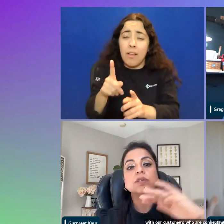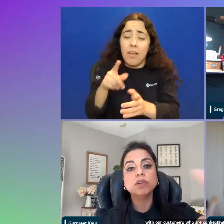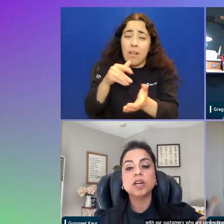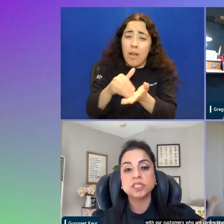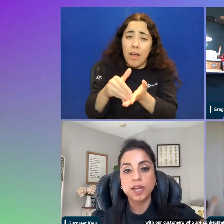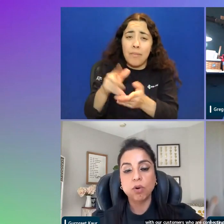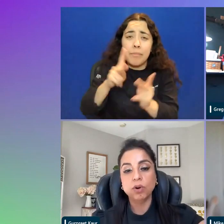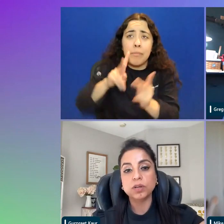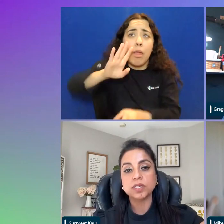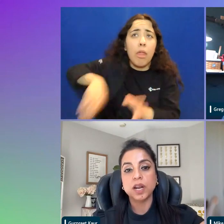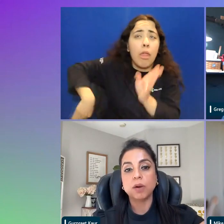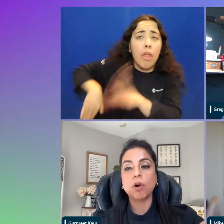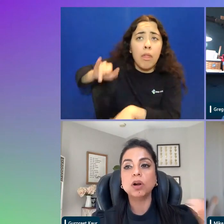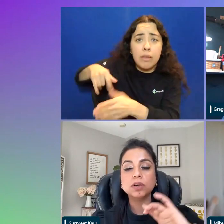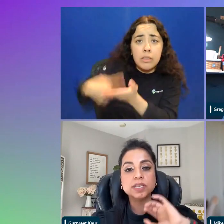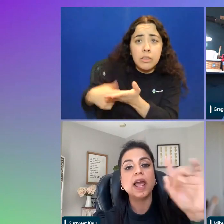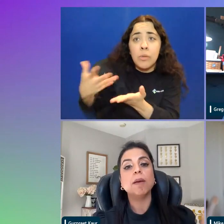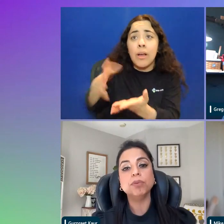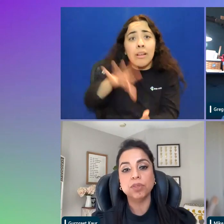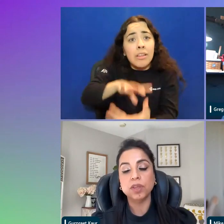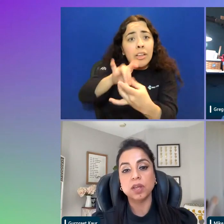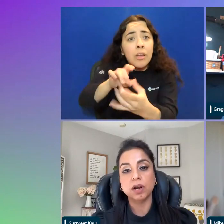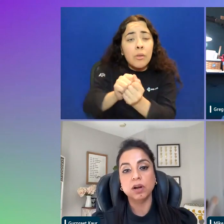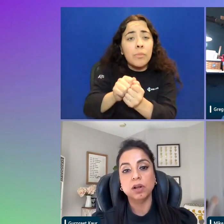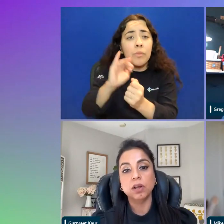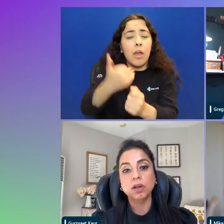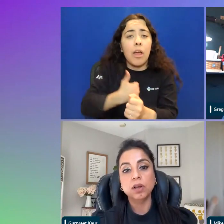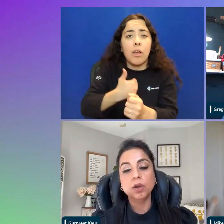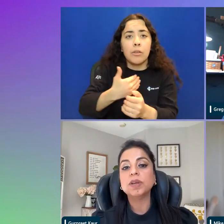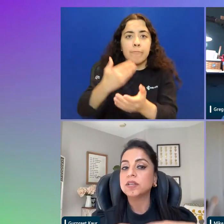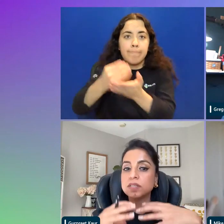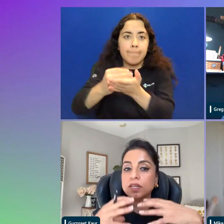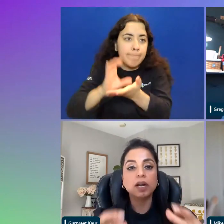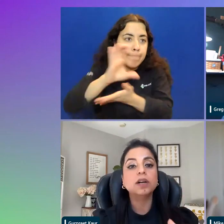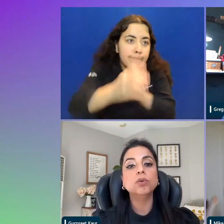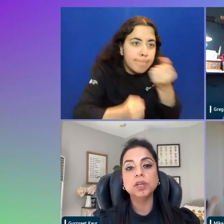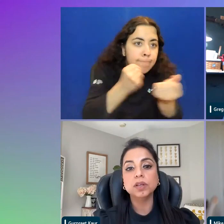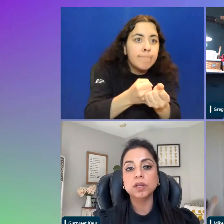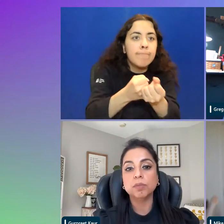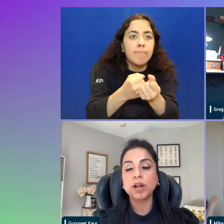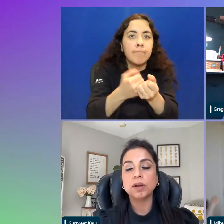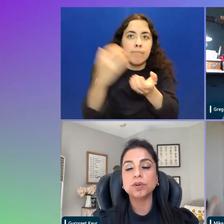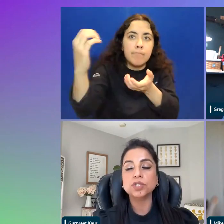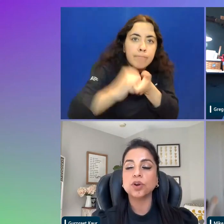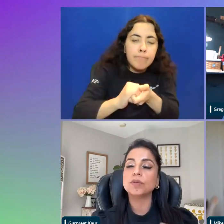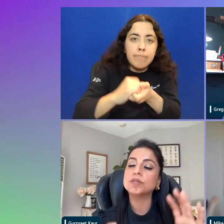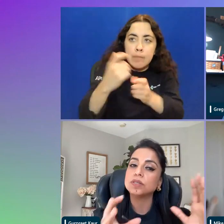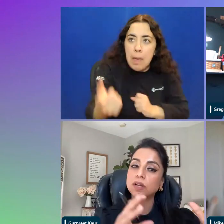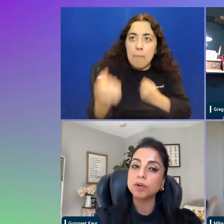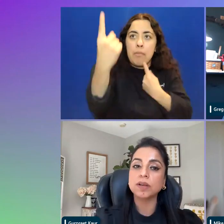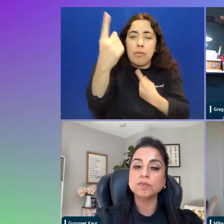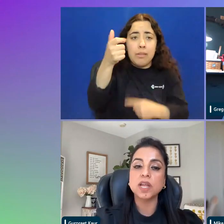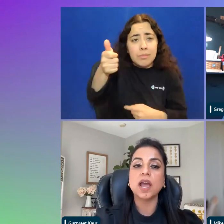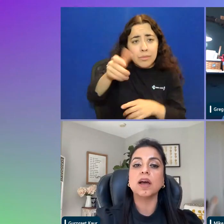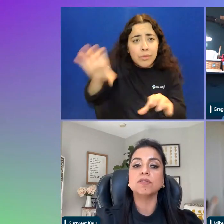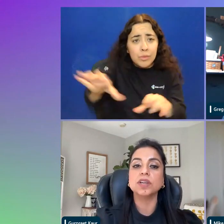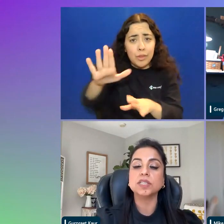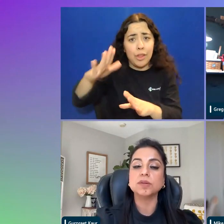stakeholders and our partners and empathy. There because they're doing their primary jobs. Sometimes they have